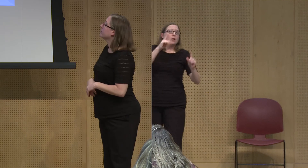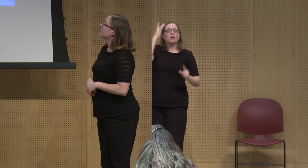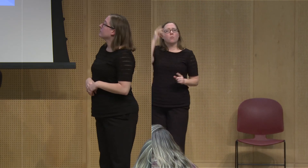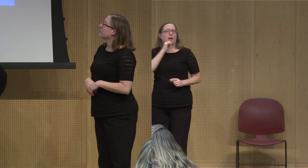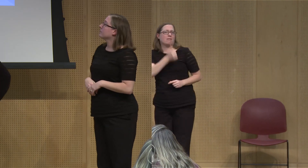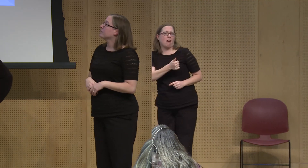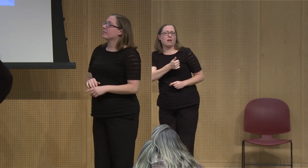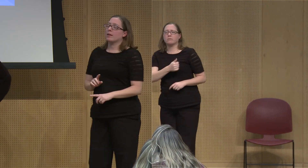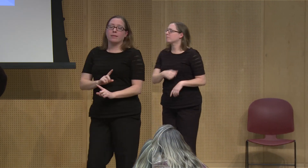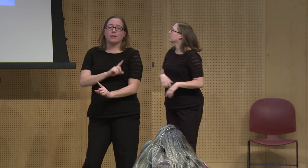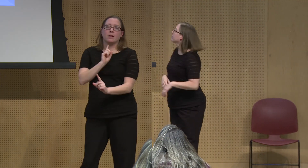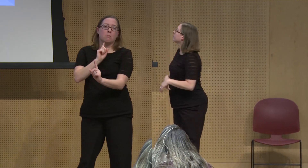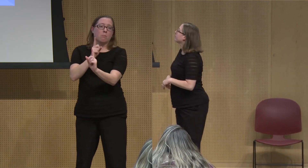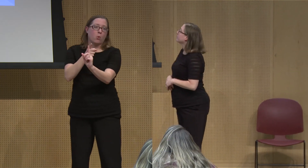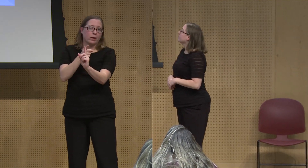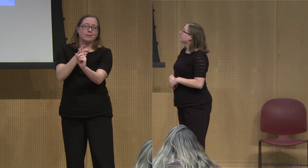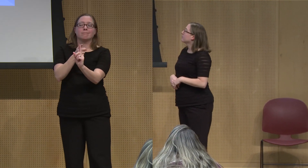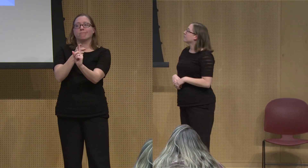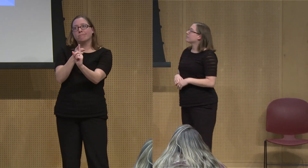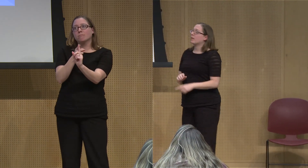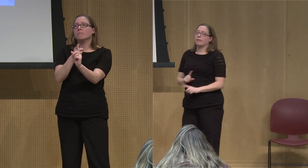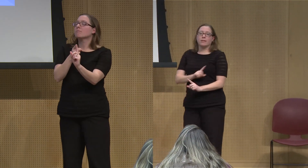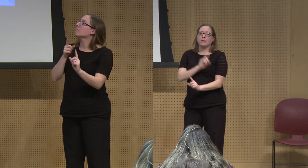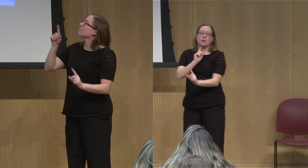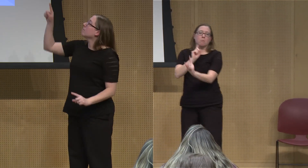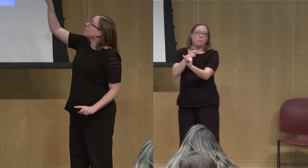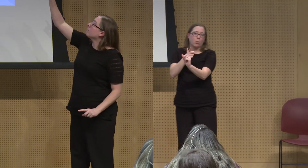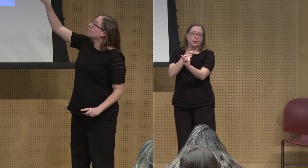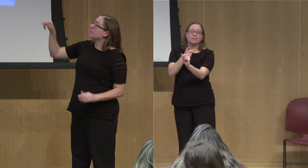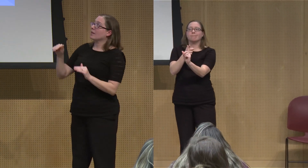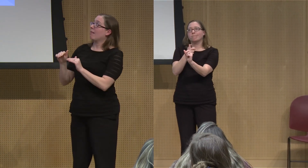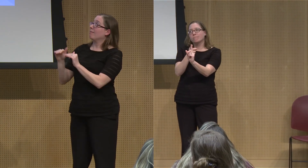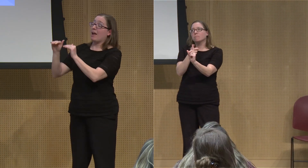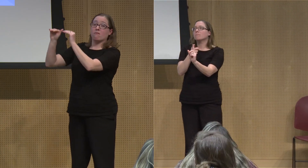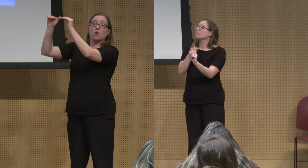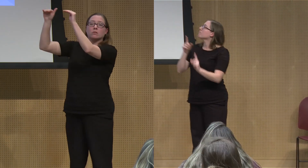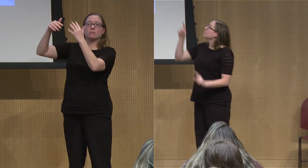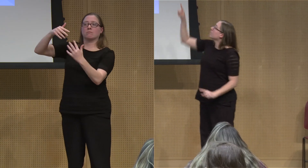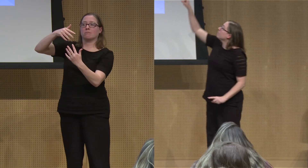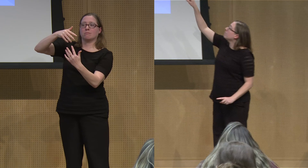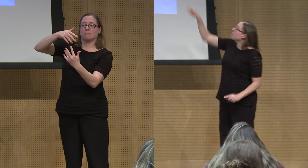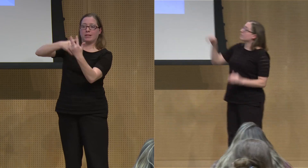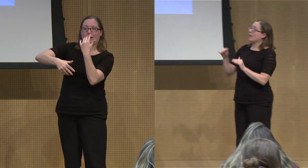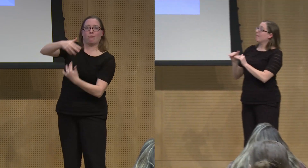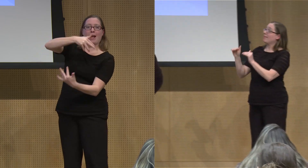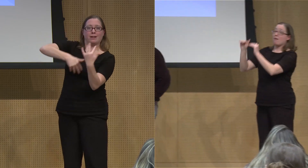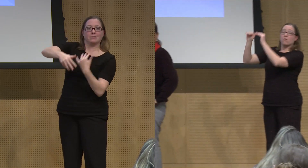SO THE POINT OF IT IS THAT ALL OF THESE LEVELS INTERACT,